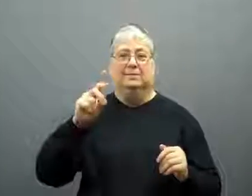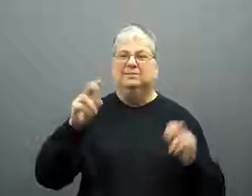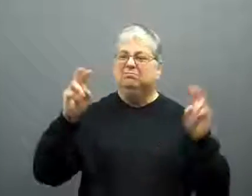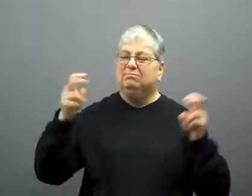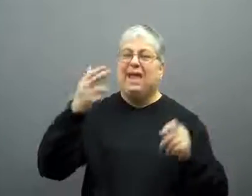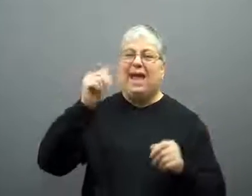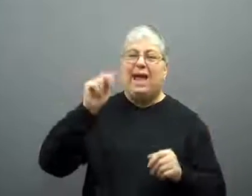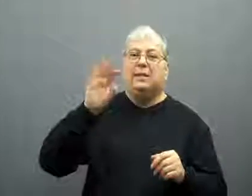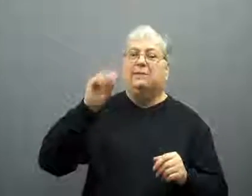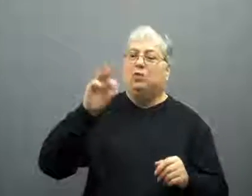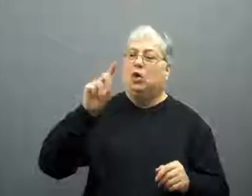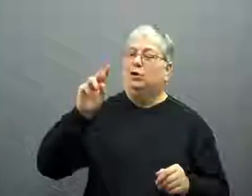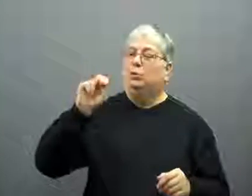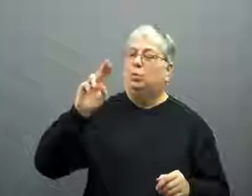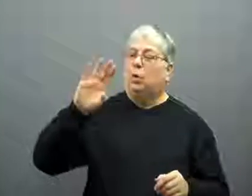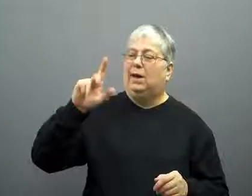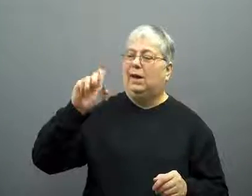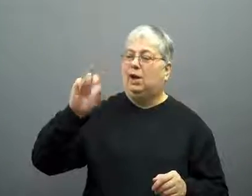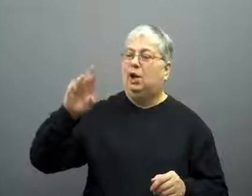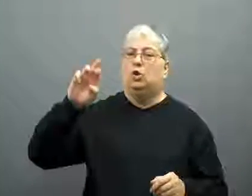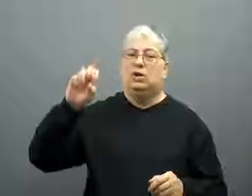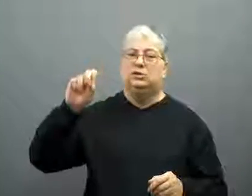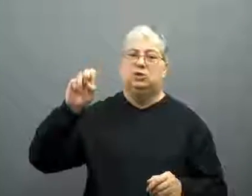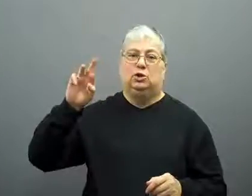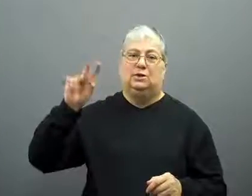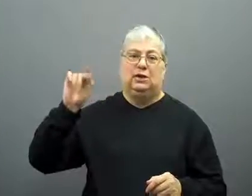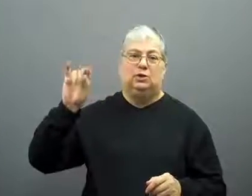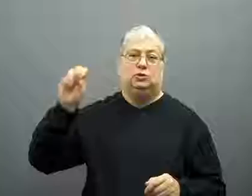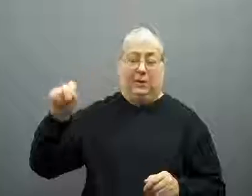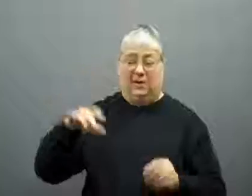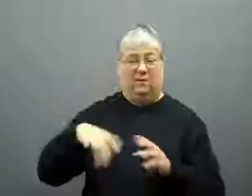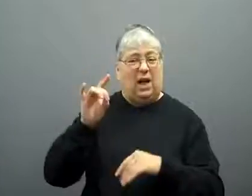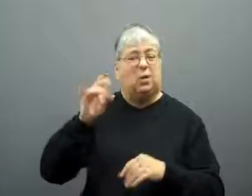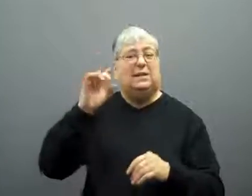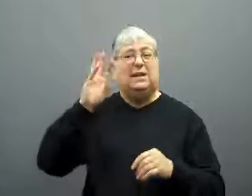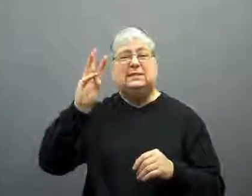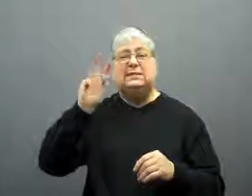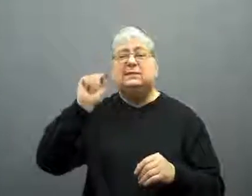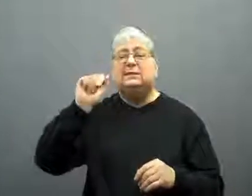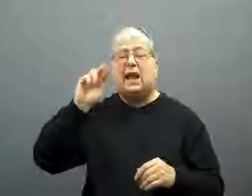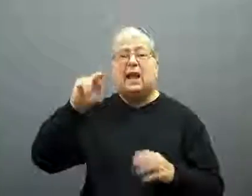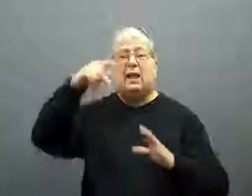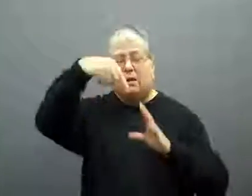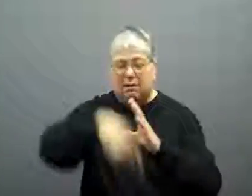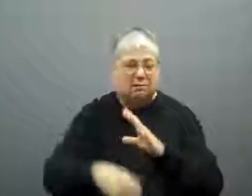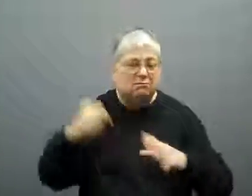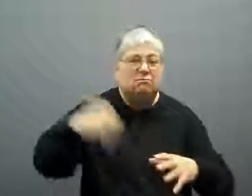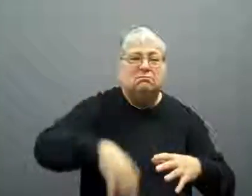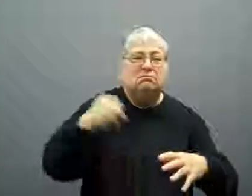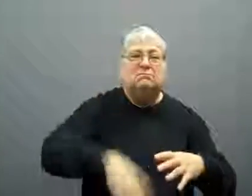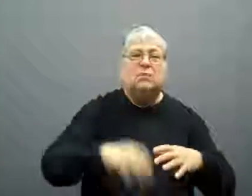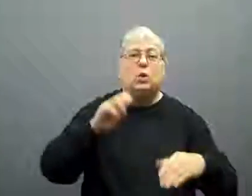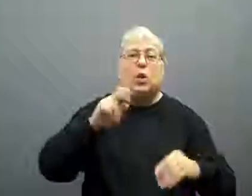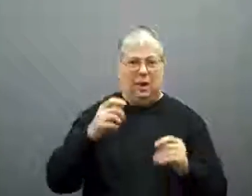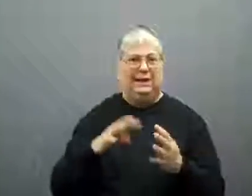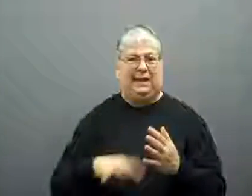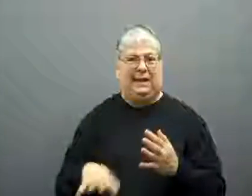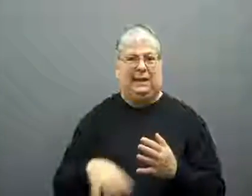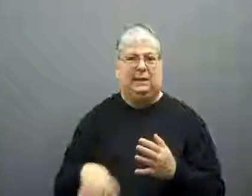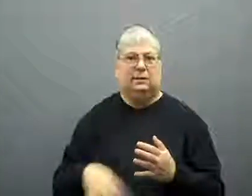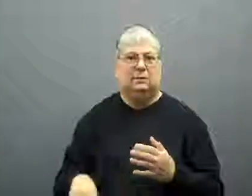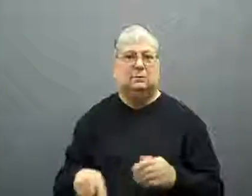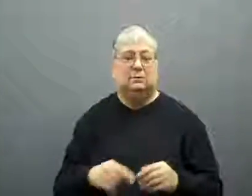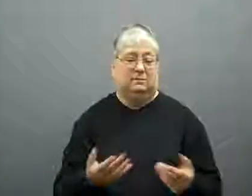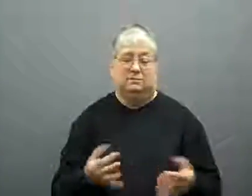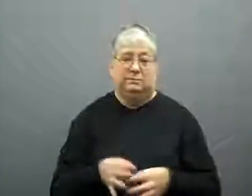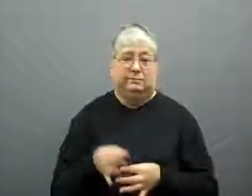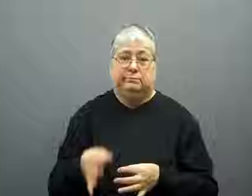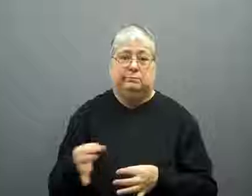Six tanks were found to be leaking at the Hanford Nuclear Reservation.